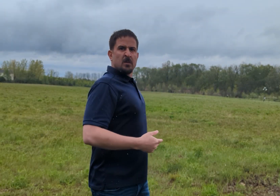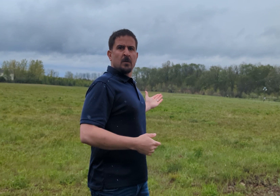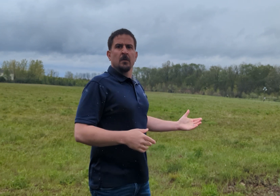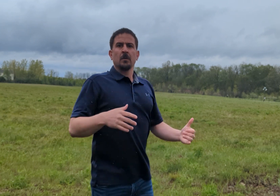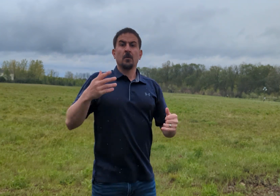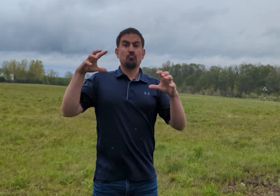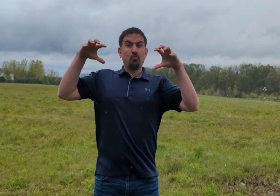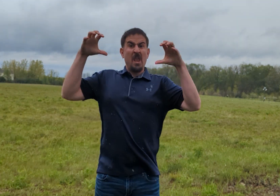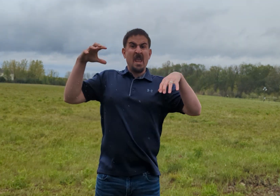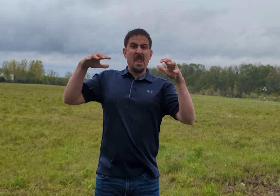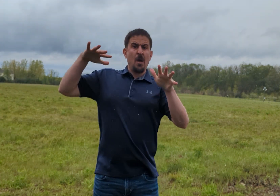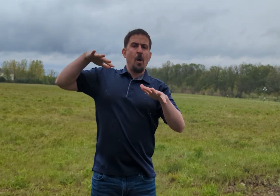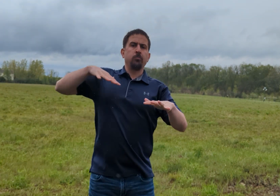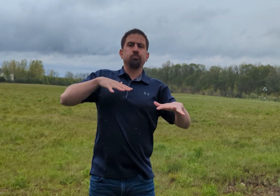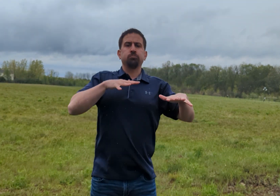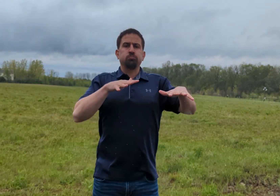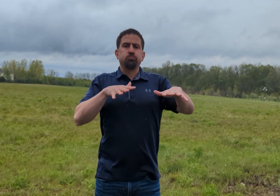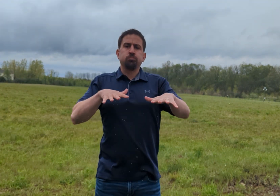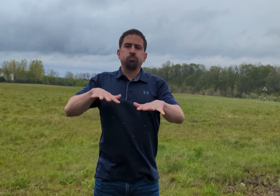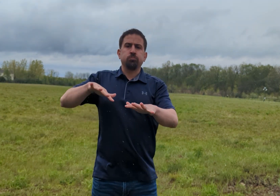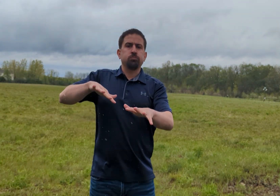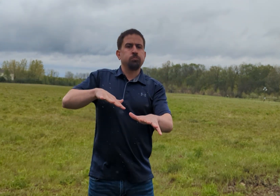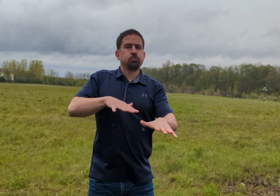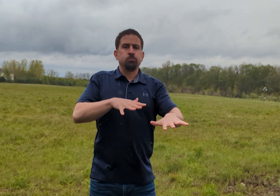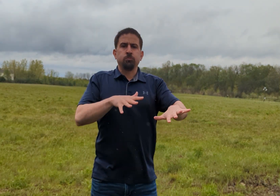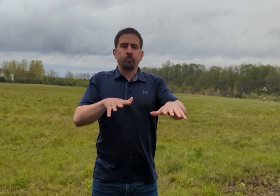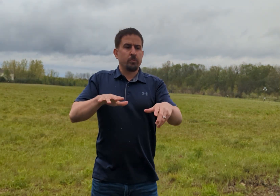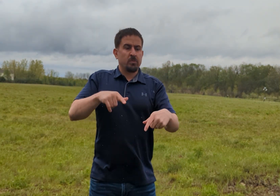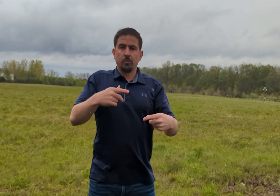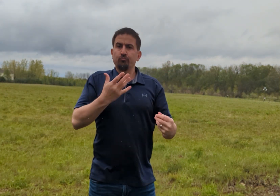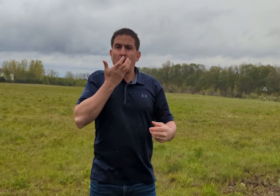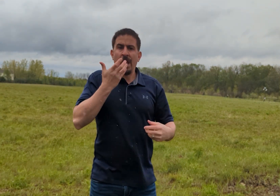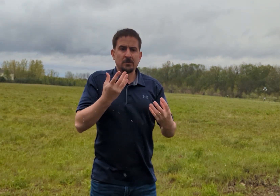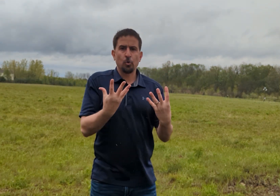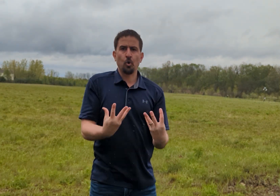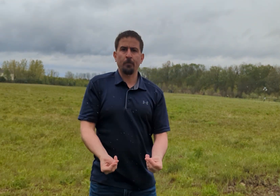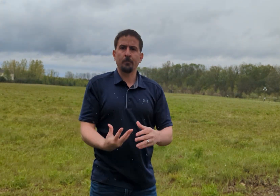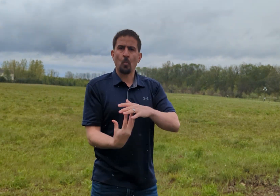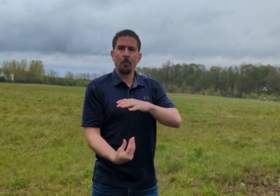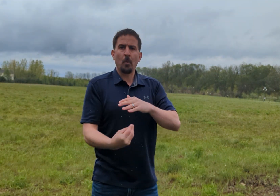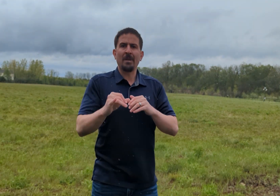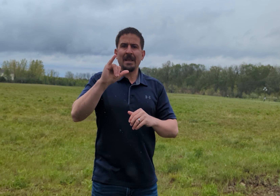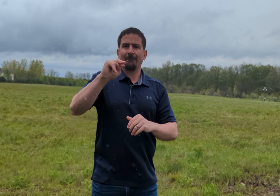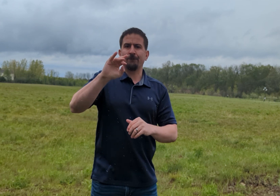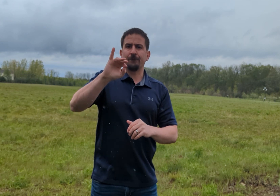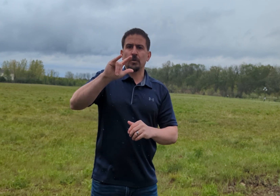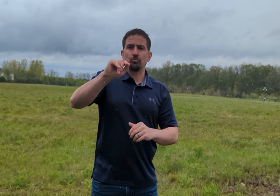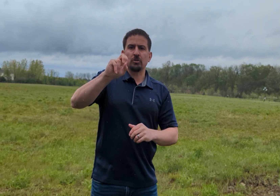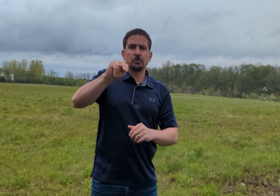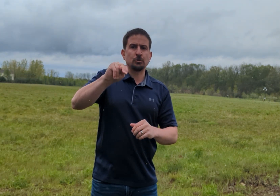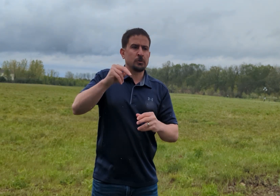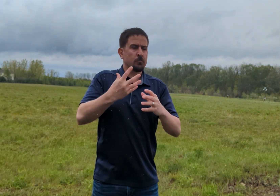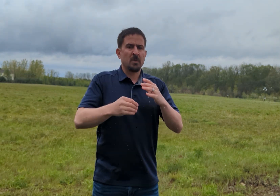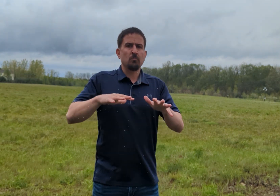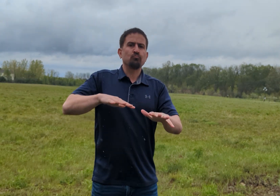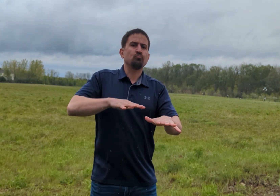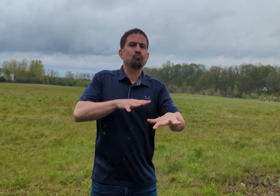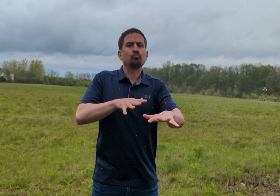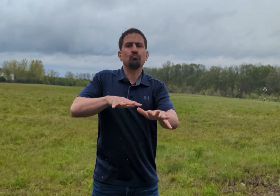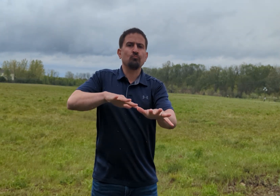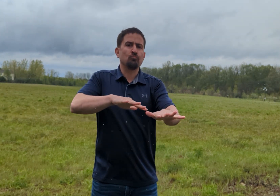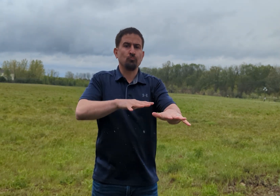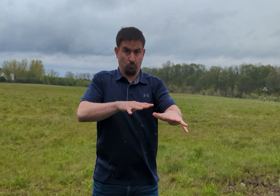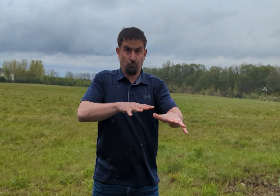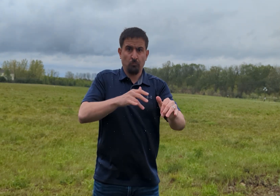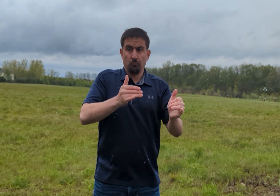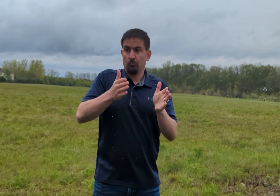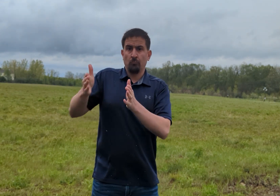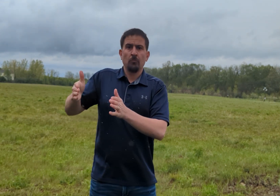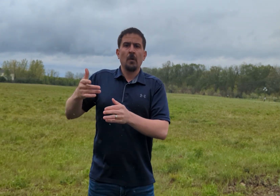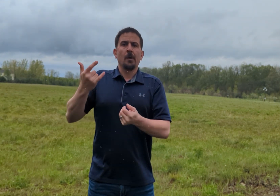When it rains, runoff is mild, and a good amount of water is absorbed by the ground also known as infiltration.